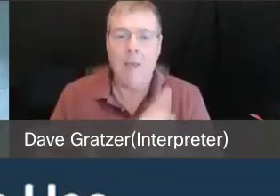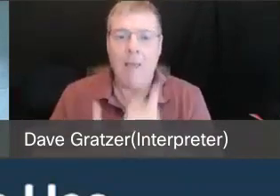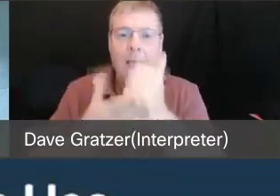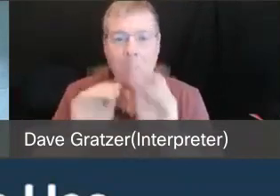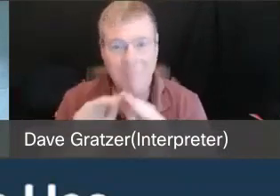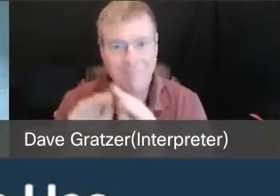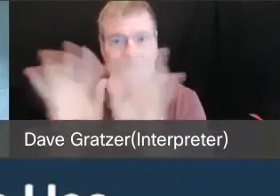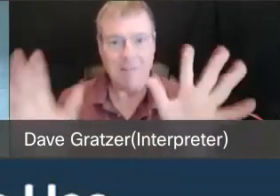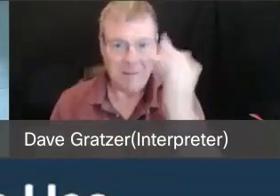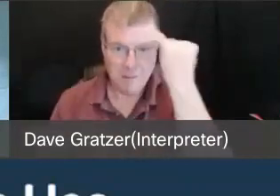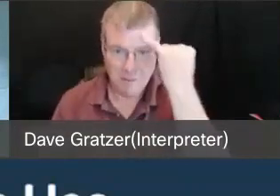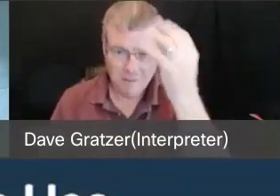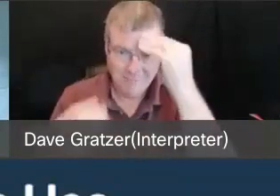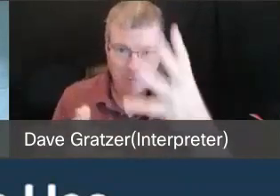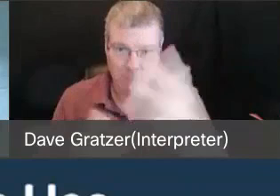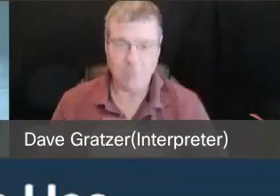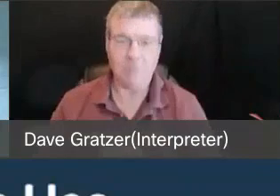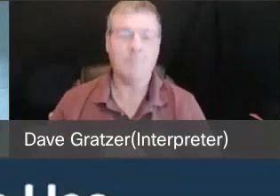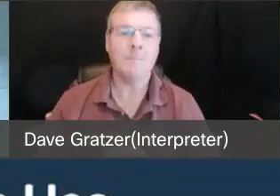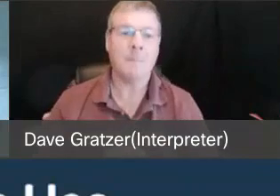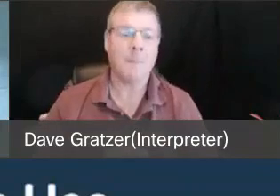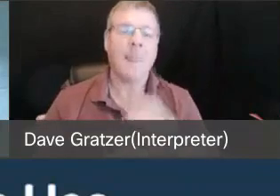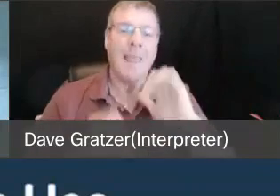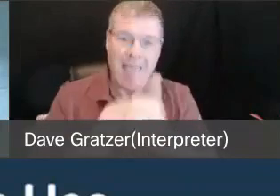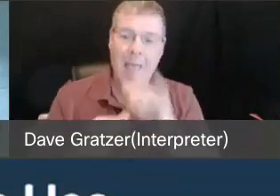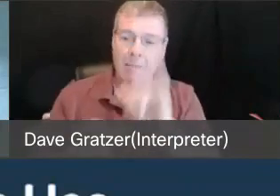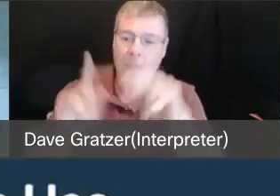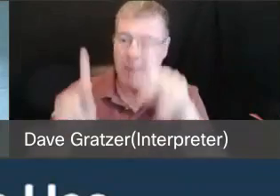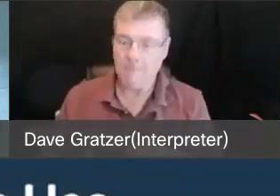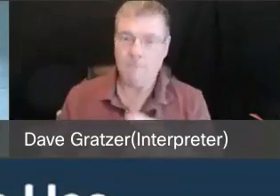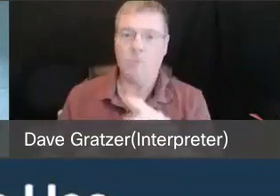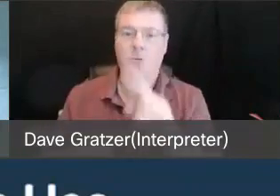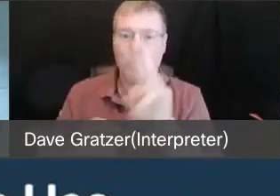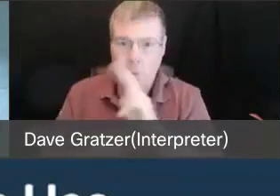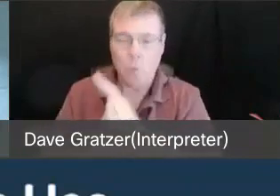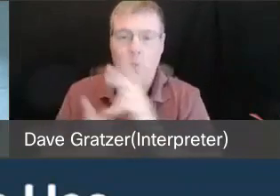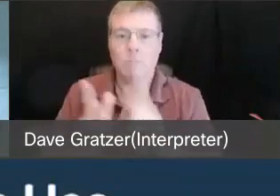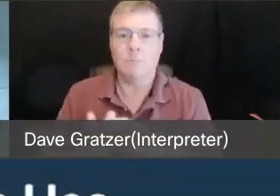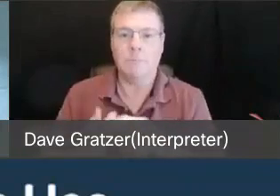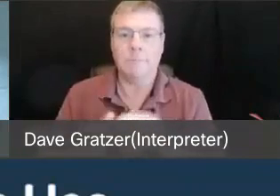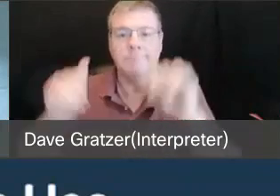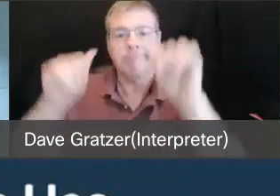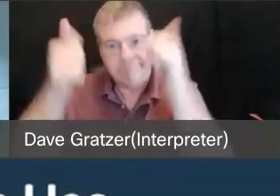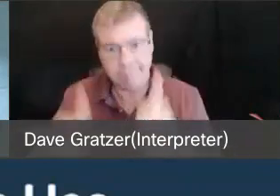information or provides a bit more context with how this person's substance abuse progressed over time.